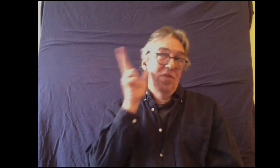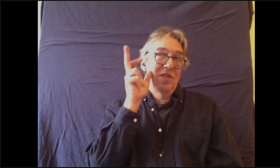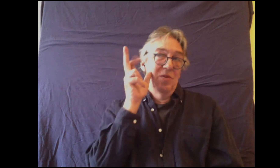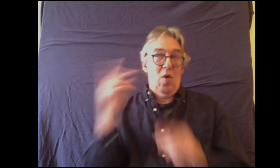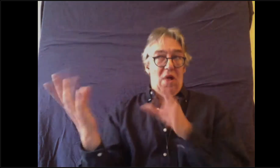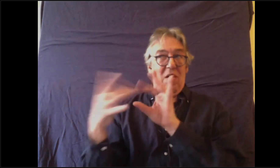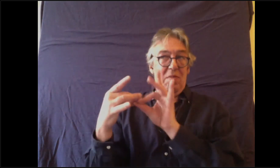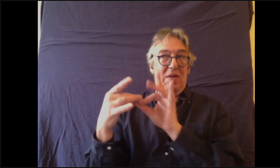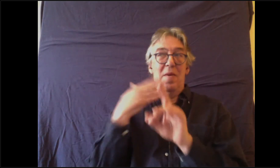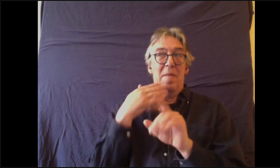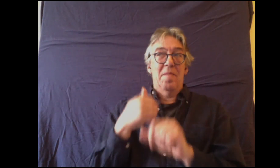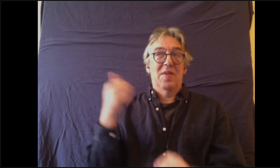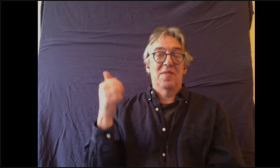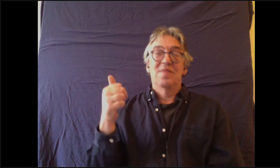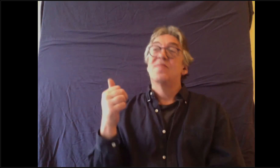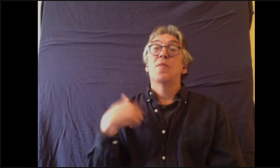I'd just like to introduce Andrew.